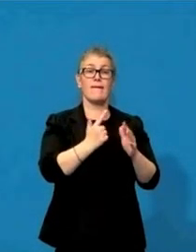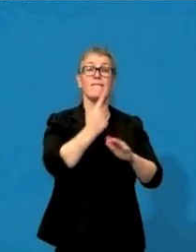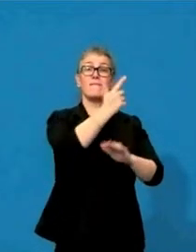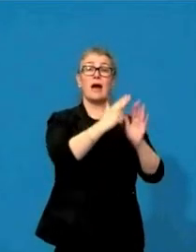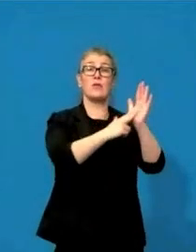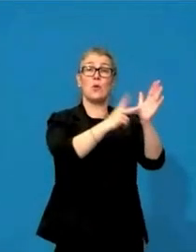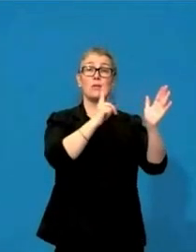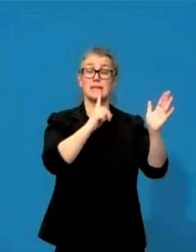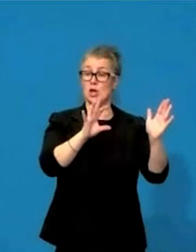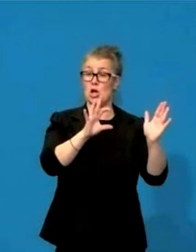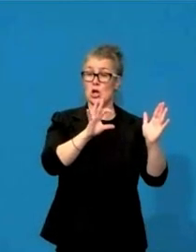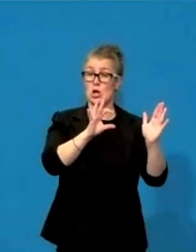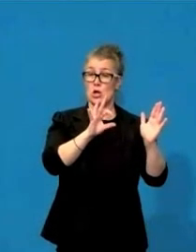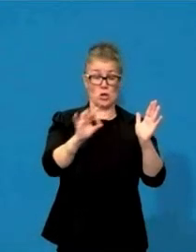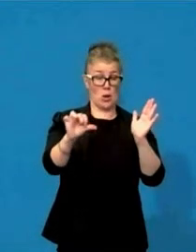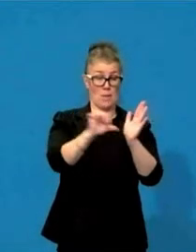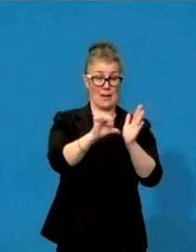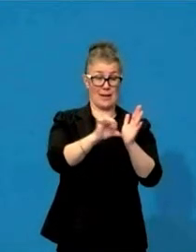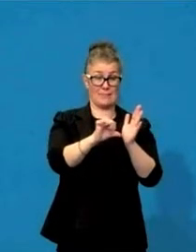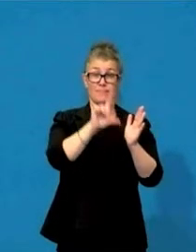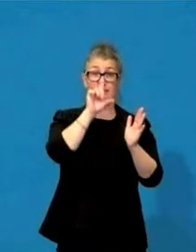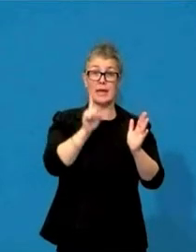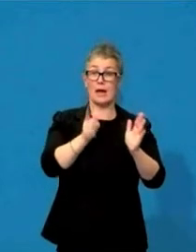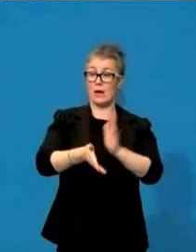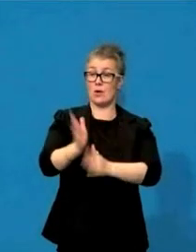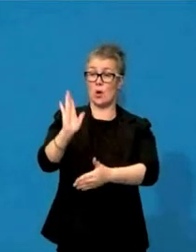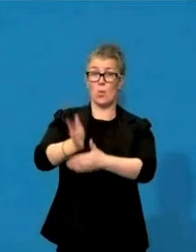So, she - therefore she had to find her own way to work because she took that respite.